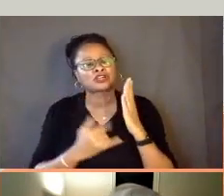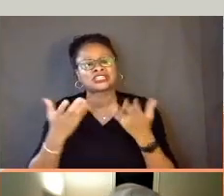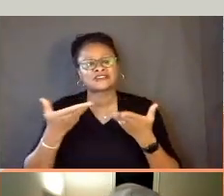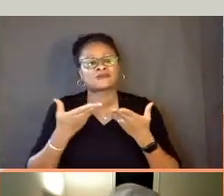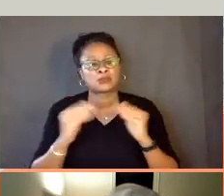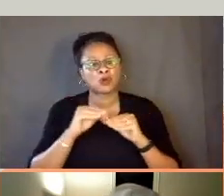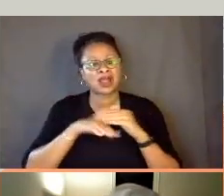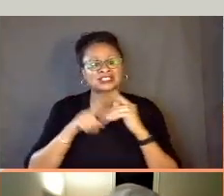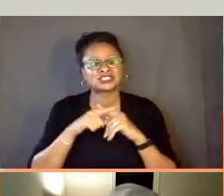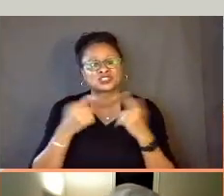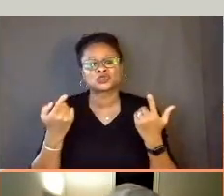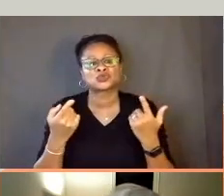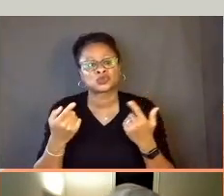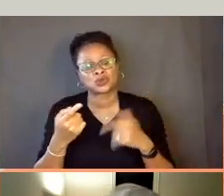ERIN DEWARD (VOICEOVER): Her body slices the space.